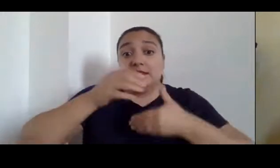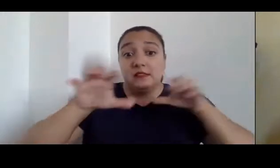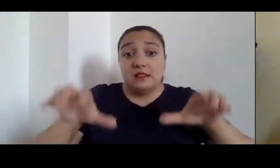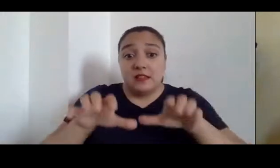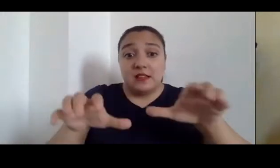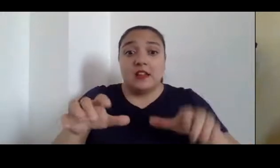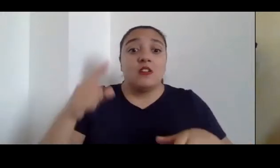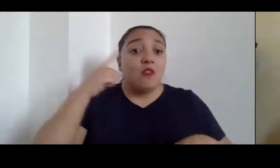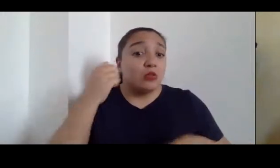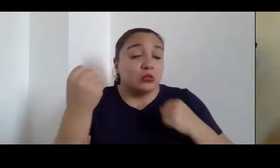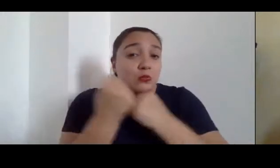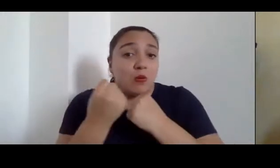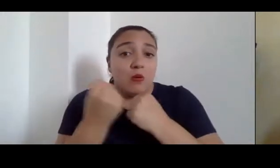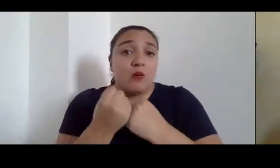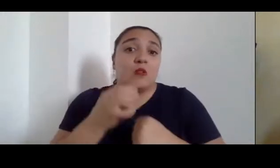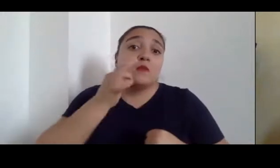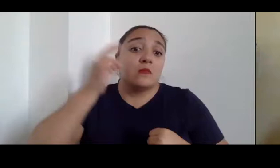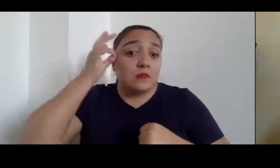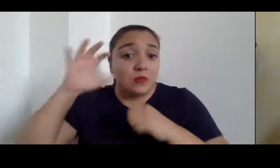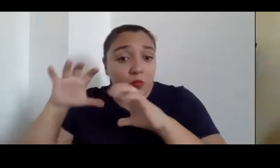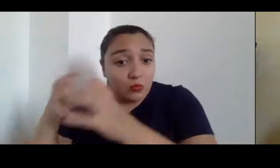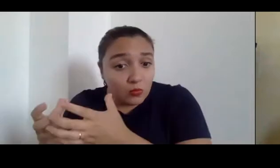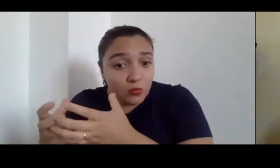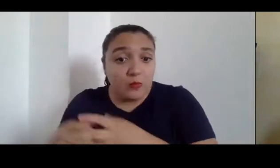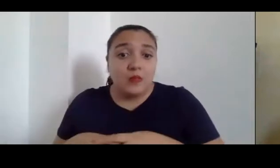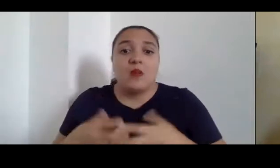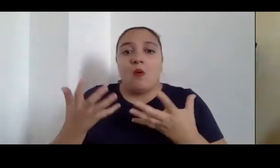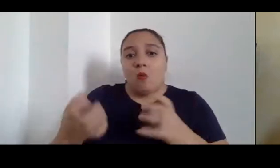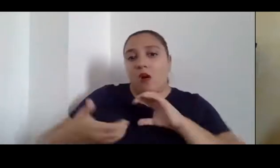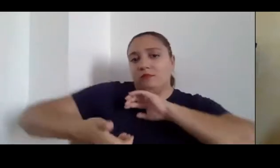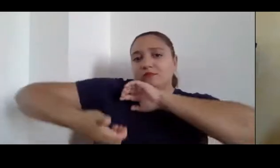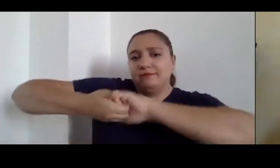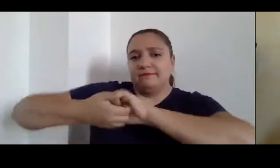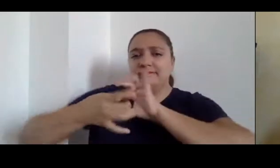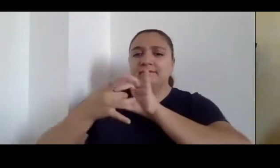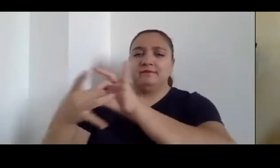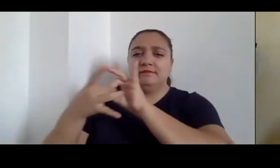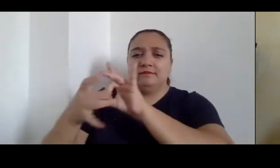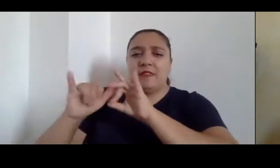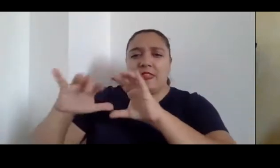and first nations artists and organizations, and making pathways for Lenape artists and